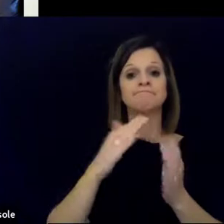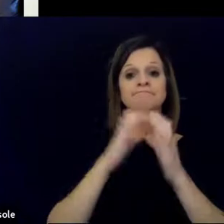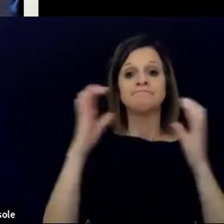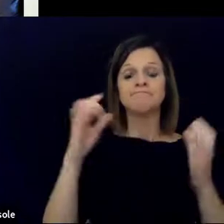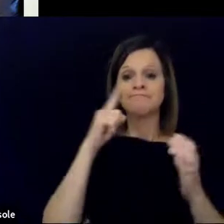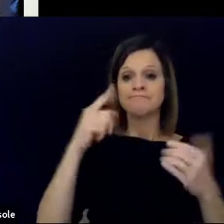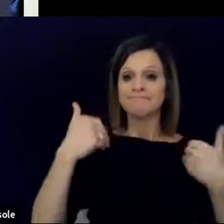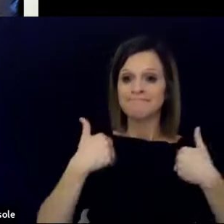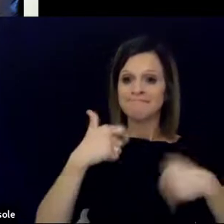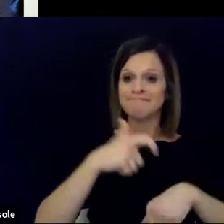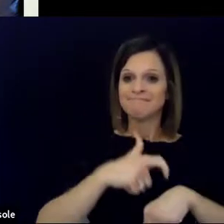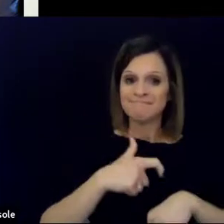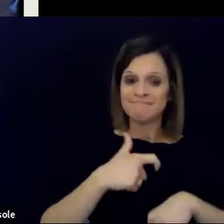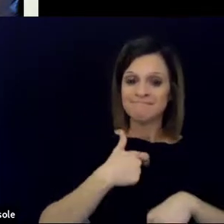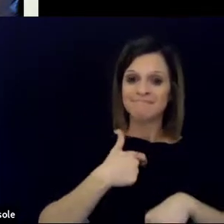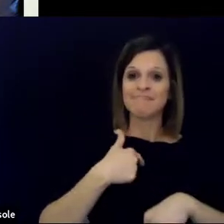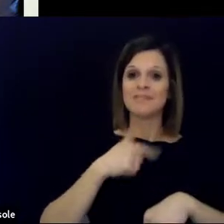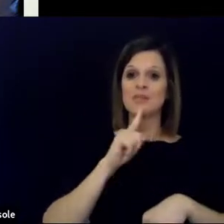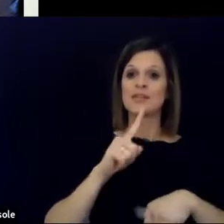and I've appreciated being here with you, thank you.